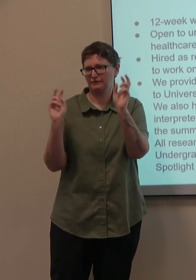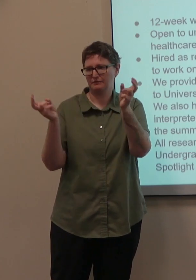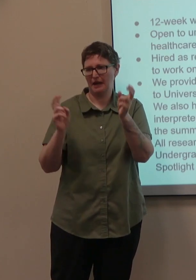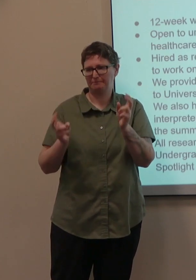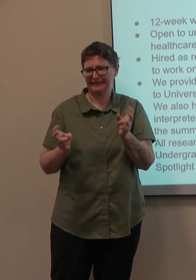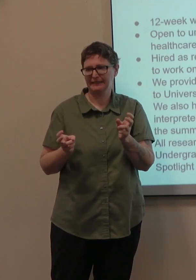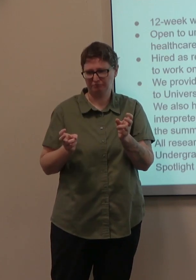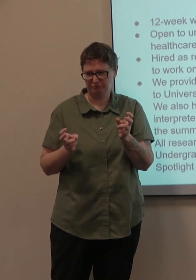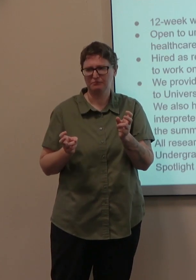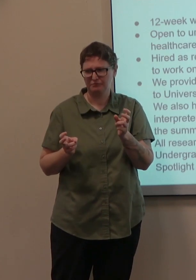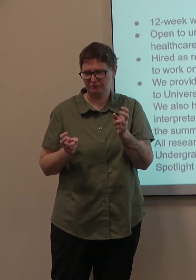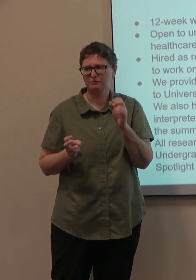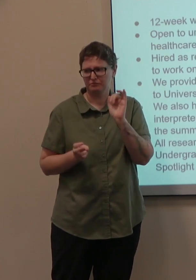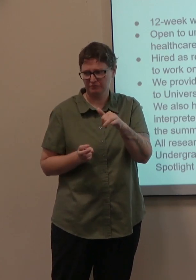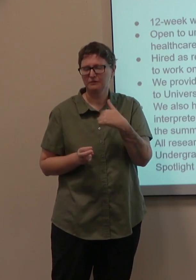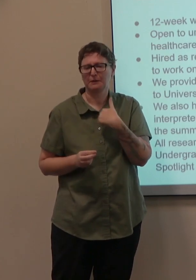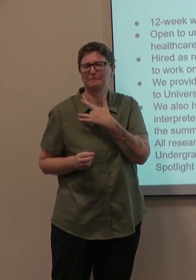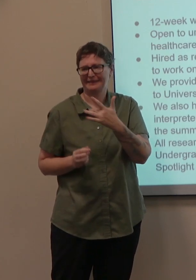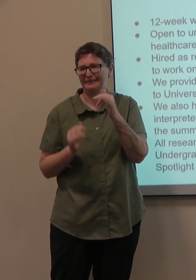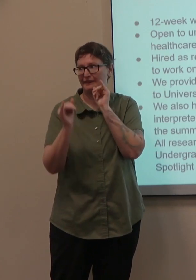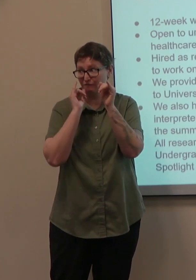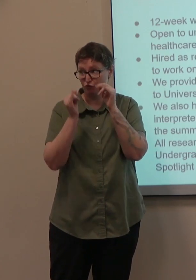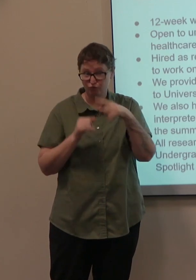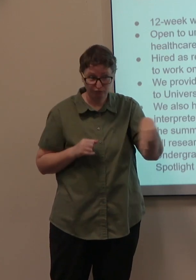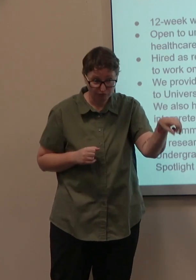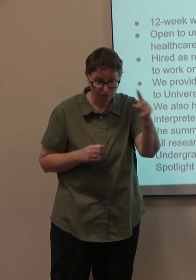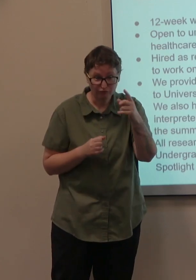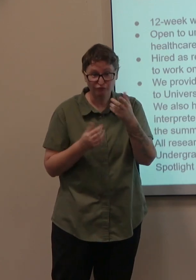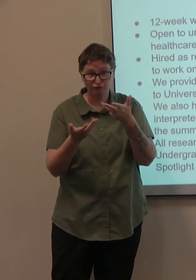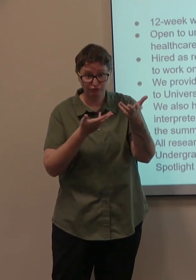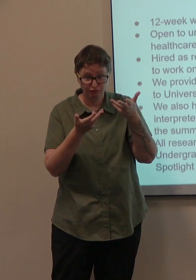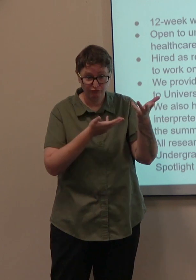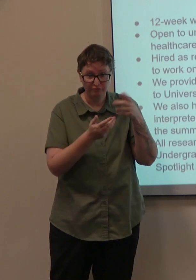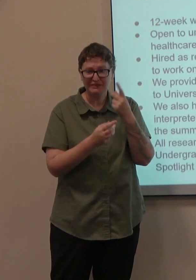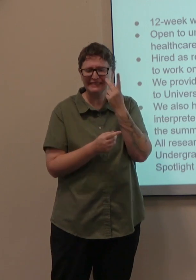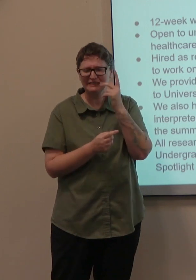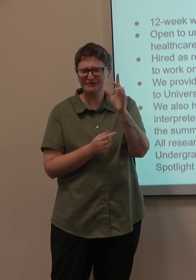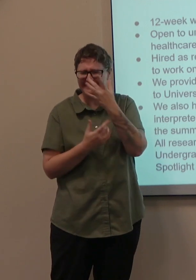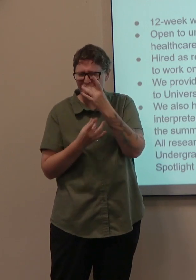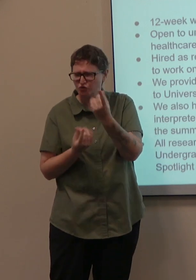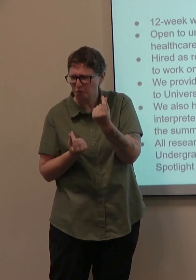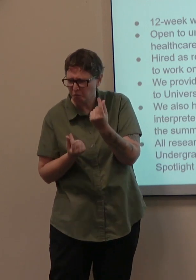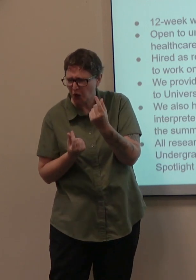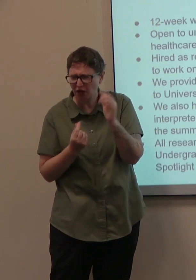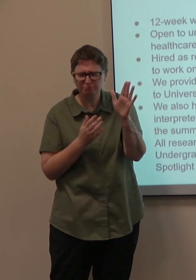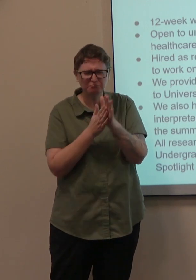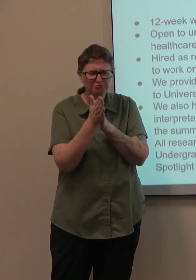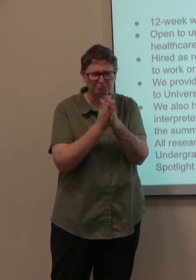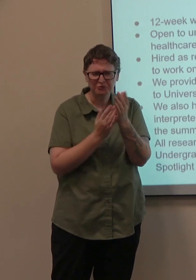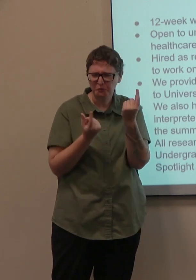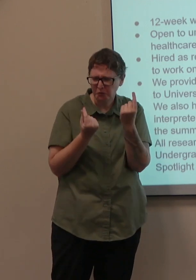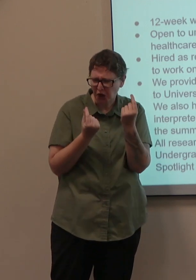interest in healthcare topics. They can do research on that. They go through interviews, see what they're interested in,